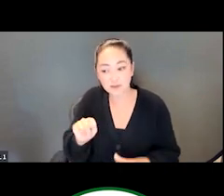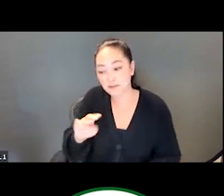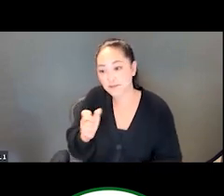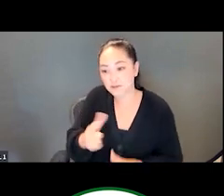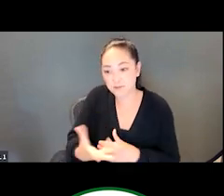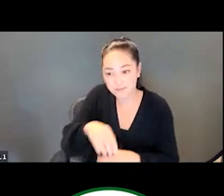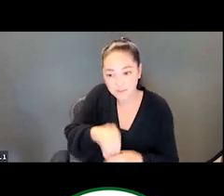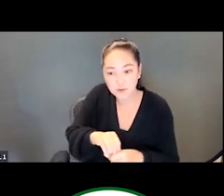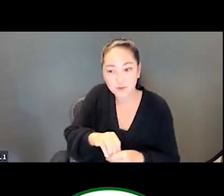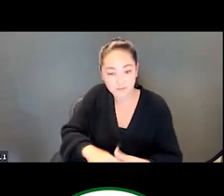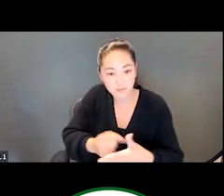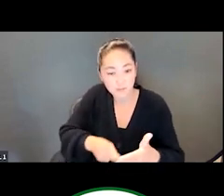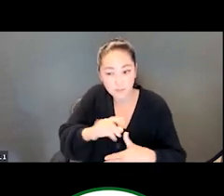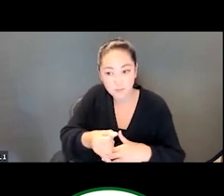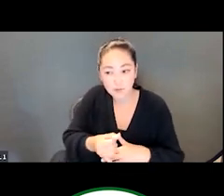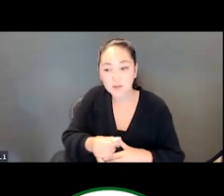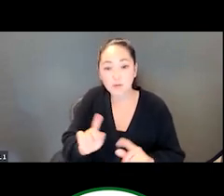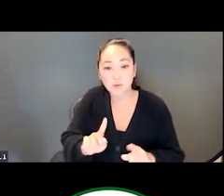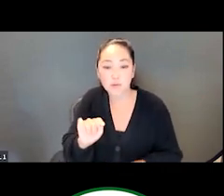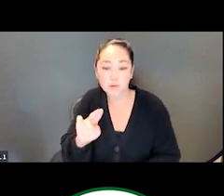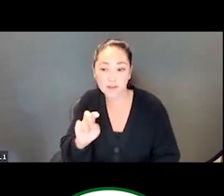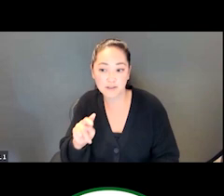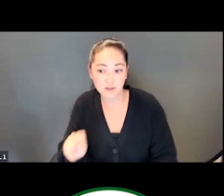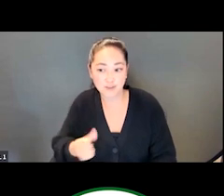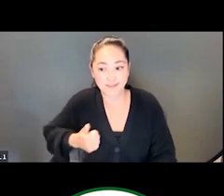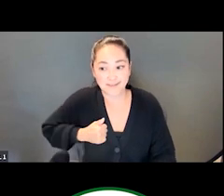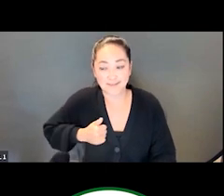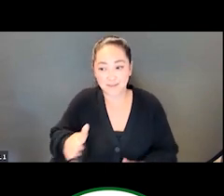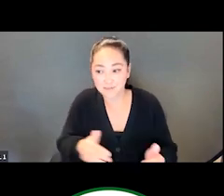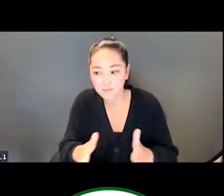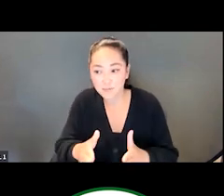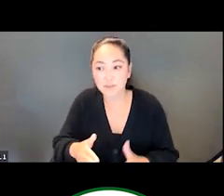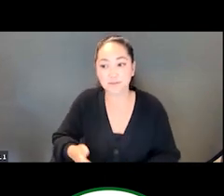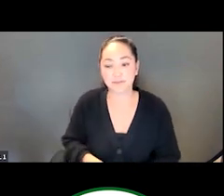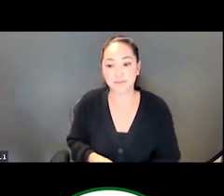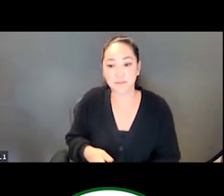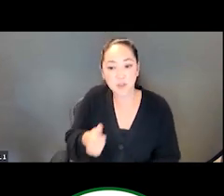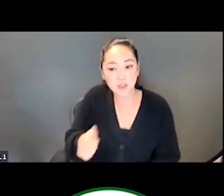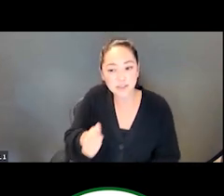barriers and make trail opportunities and the trail sector, inclusive, accessible, and